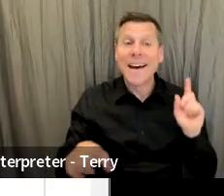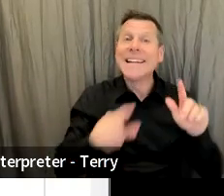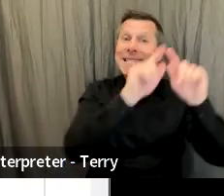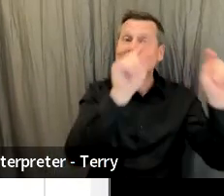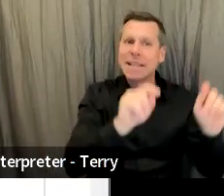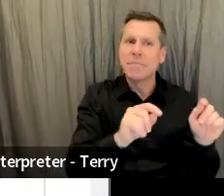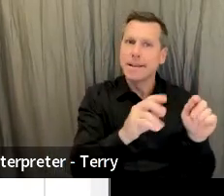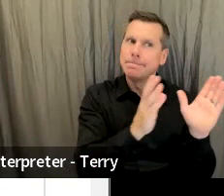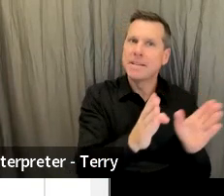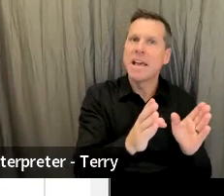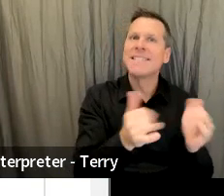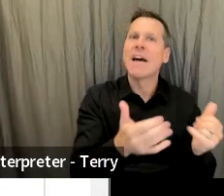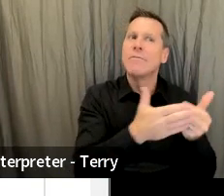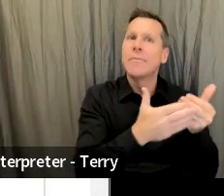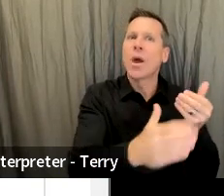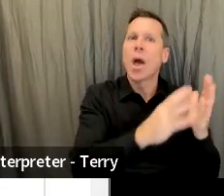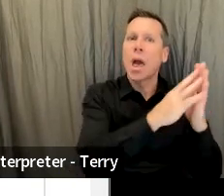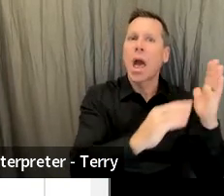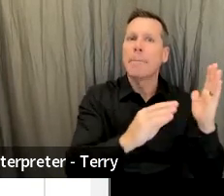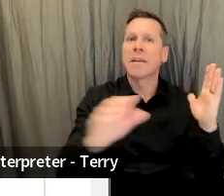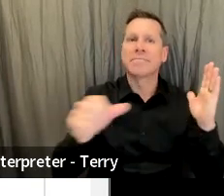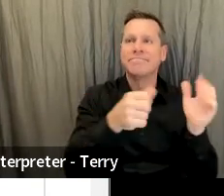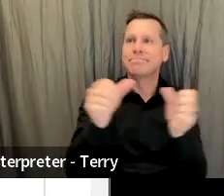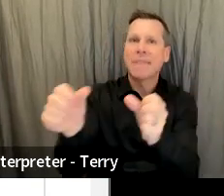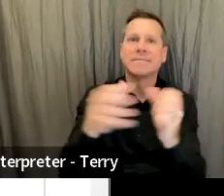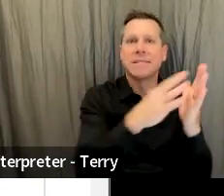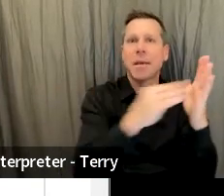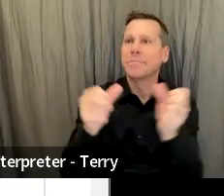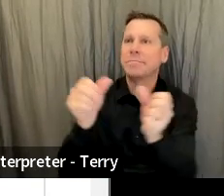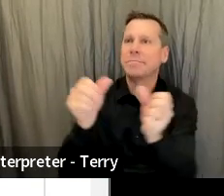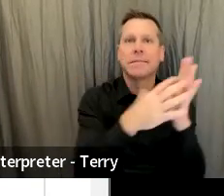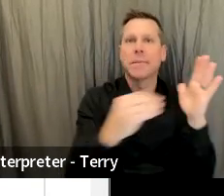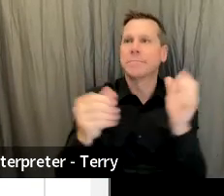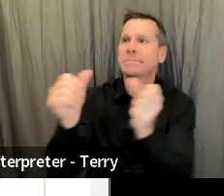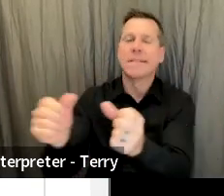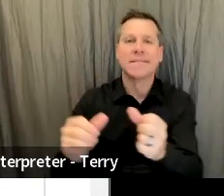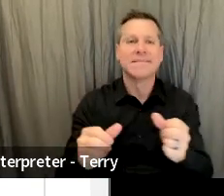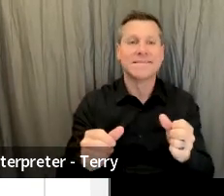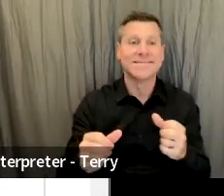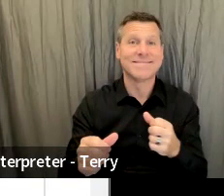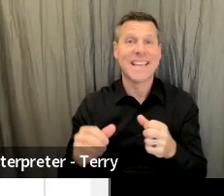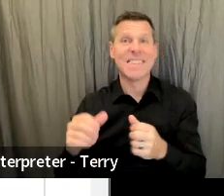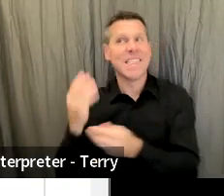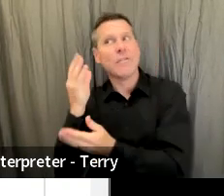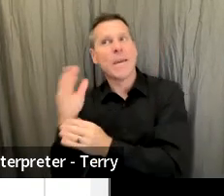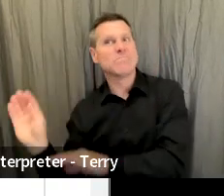copy and paste any template from any anywhere else and just take the information and immediately adhere to the template.